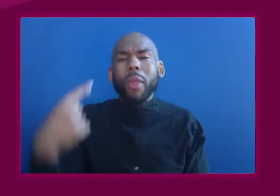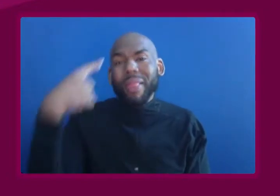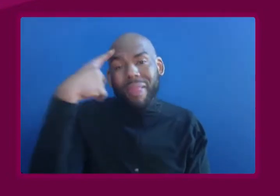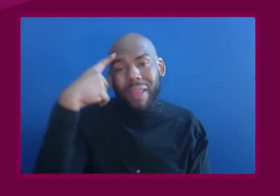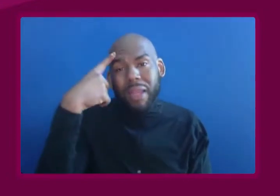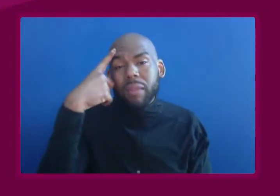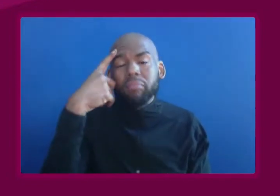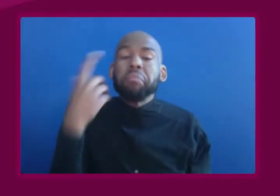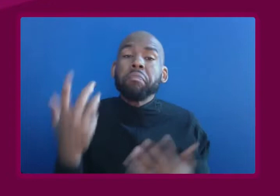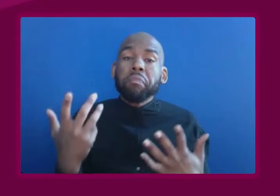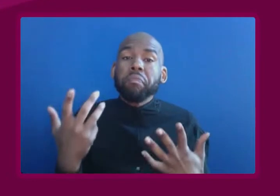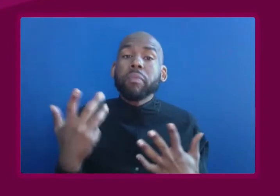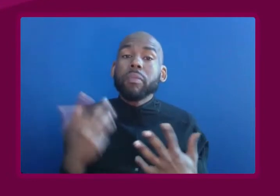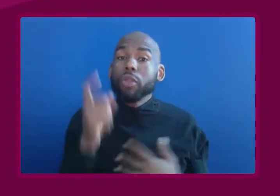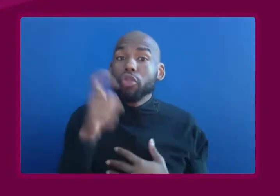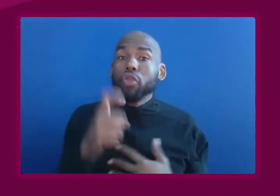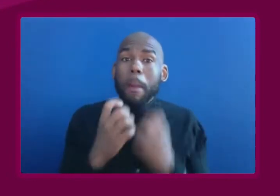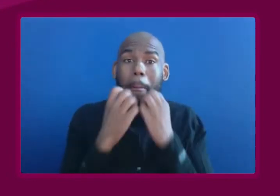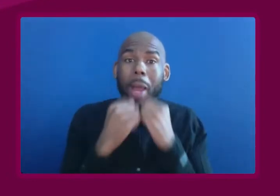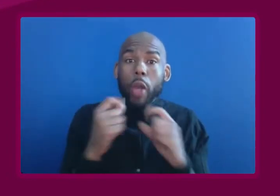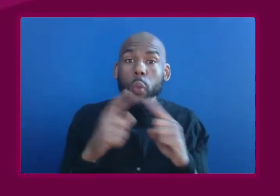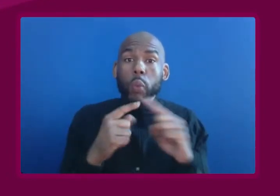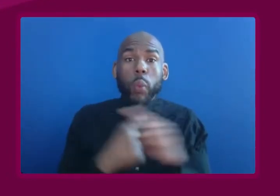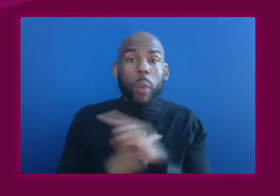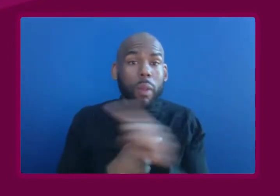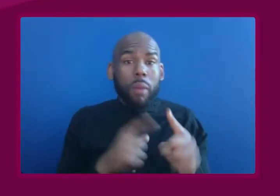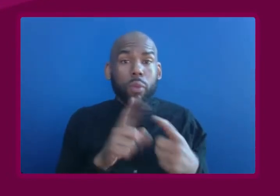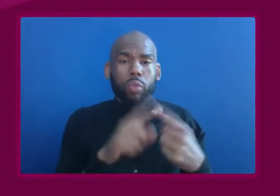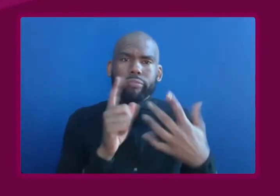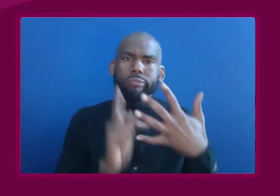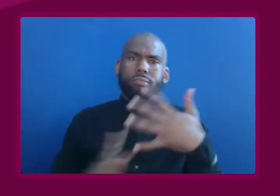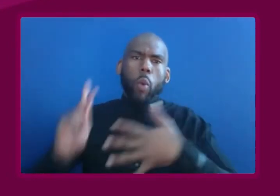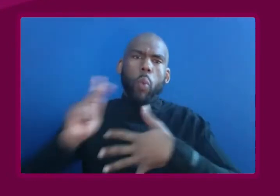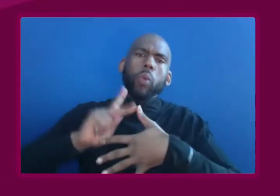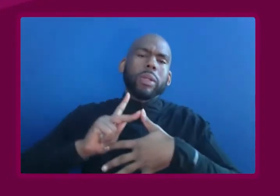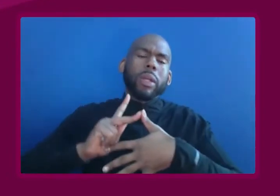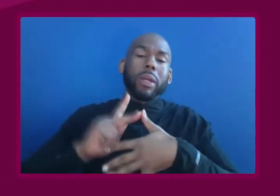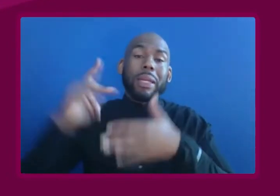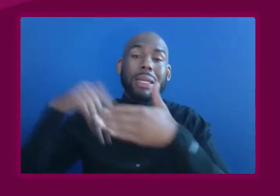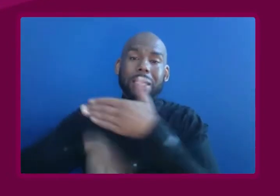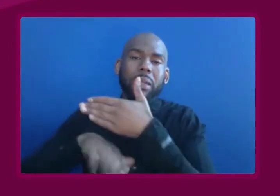you think that it should matter to them to prioritize accessibility, particularly digital